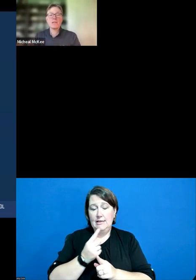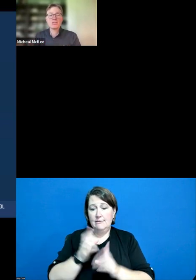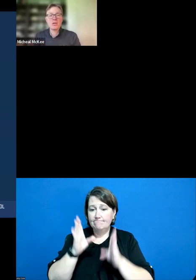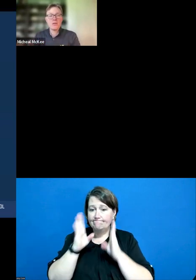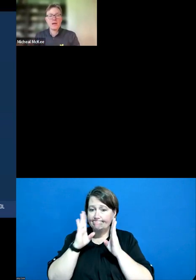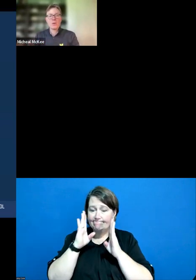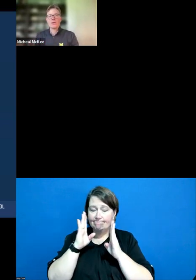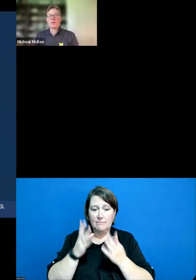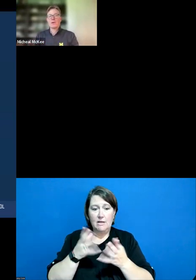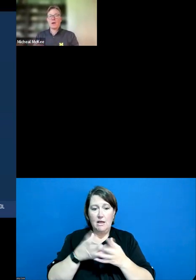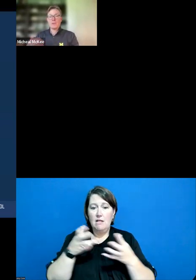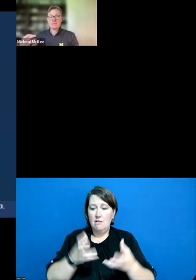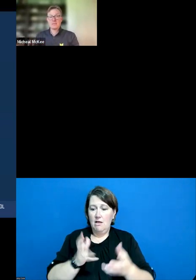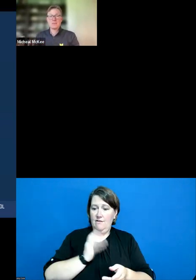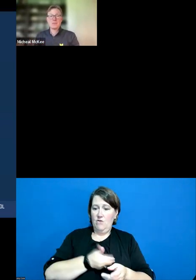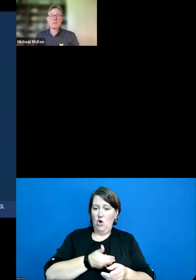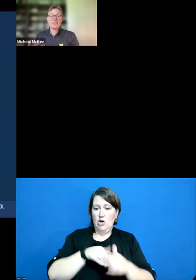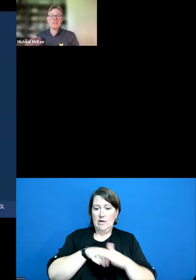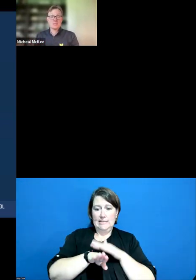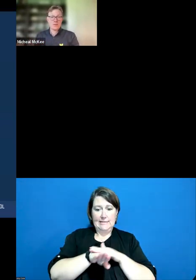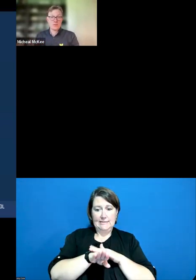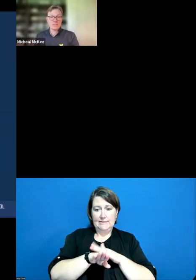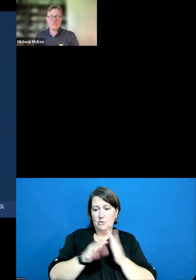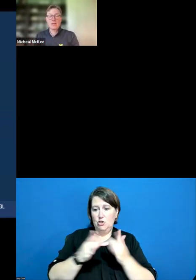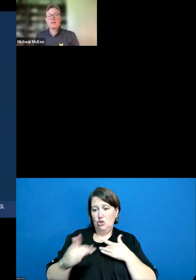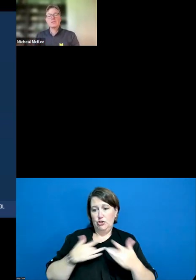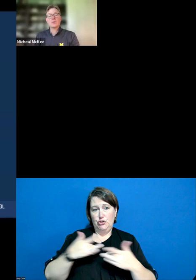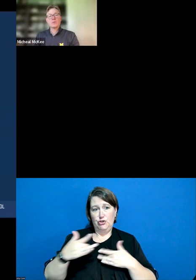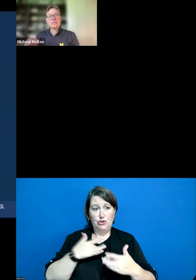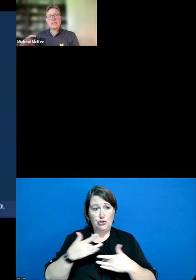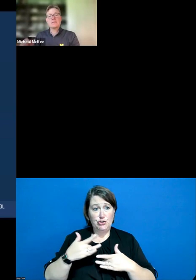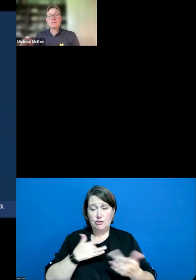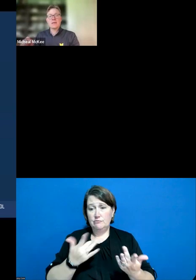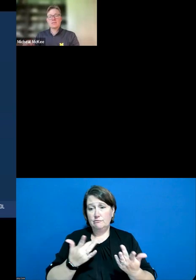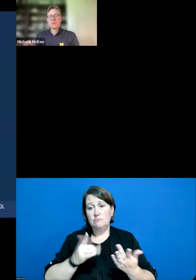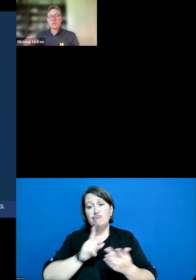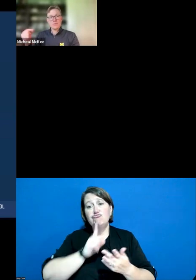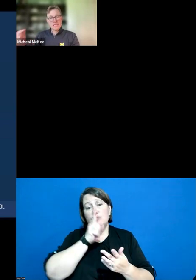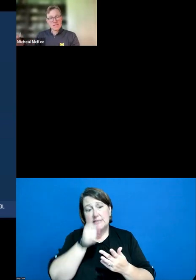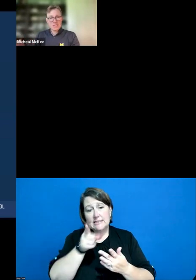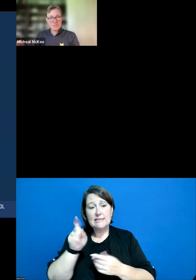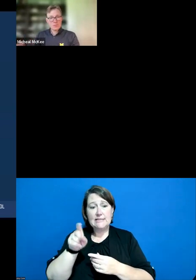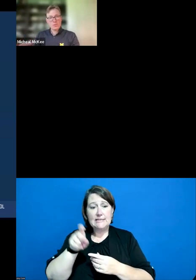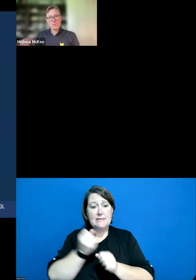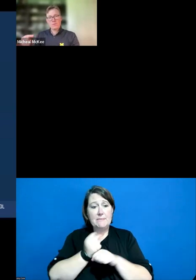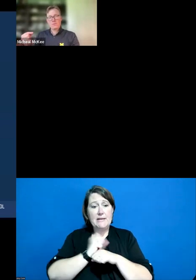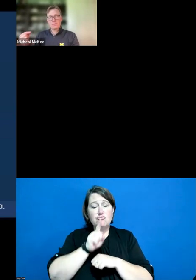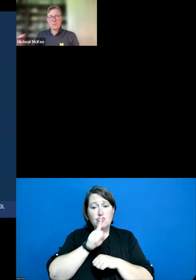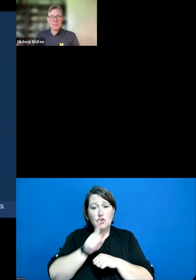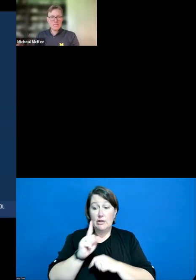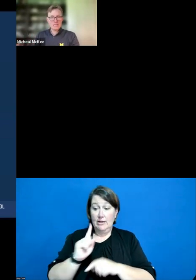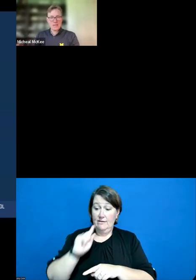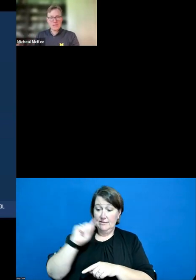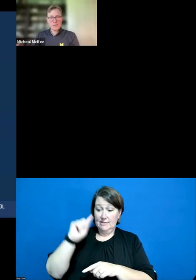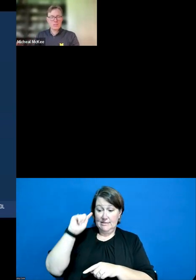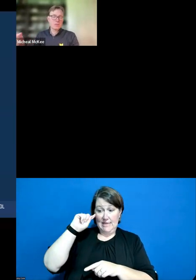much of our accessibility concerns. So you need to make sure if a deaf individual communicates in sign language,